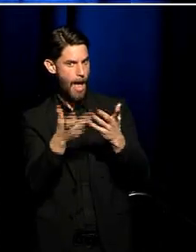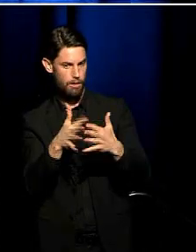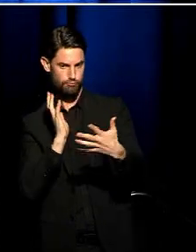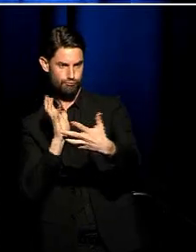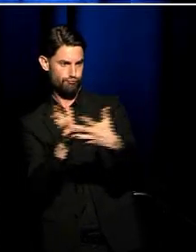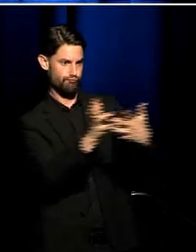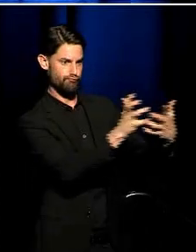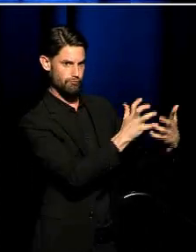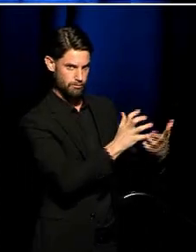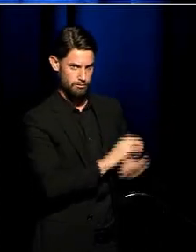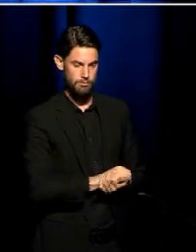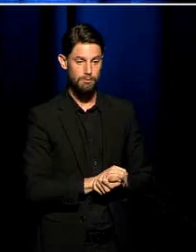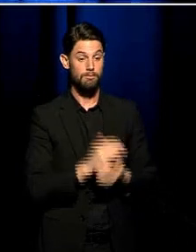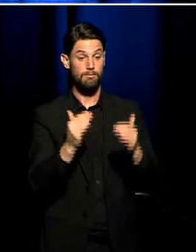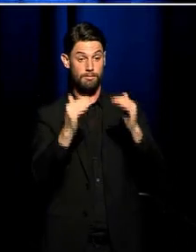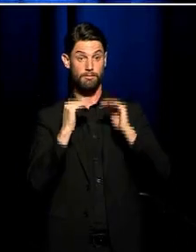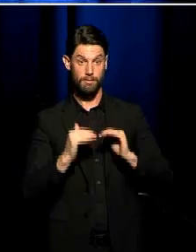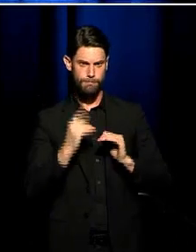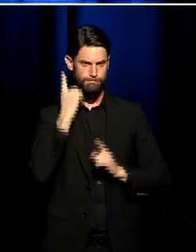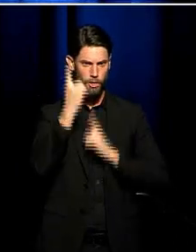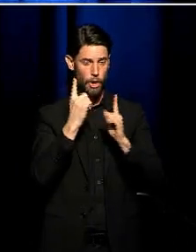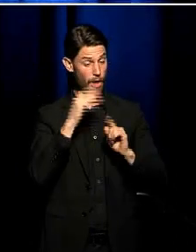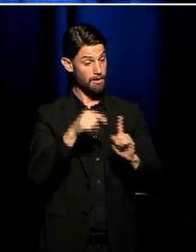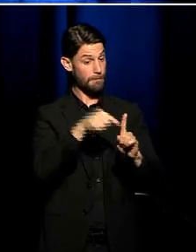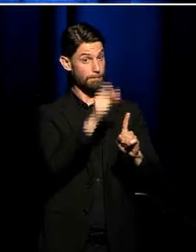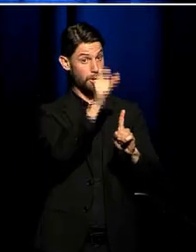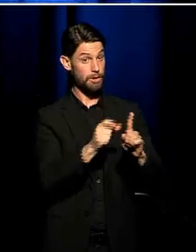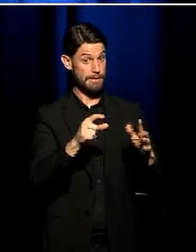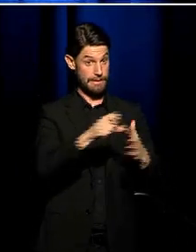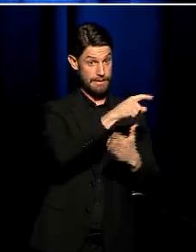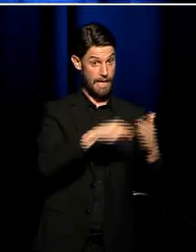role of families, carers, advocates, the workforce and others play in providing